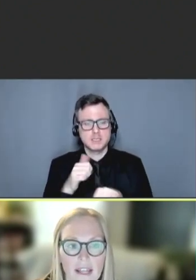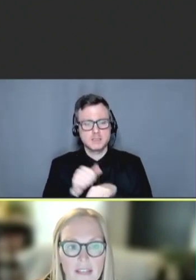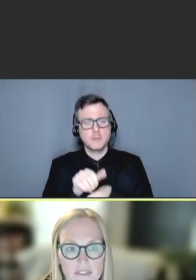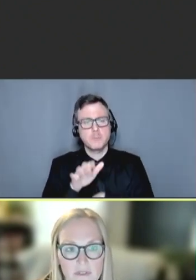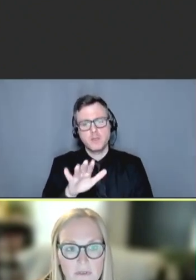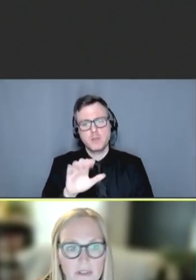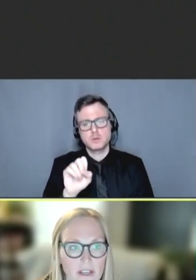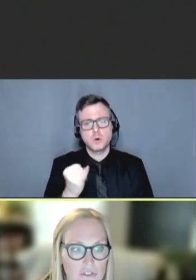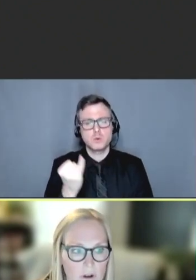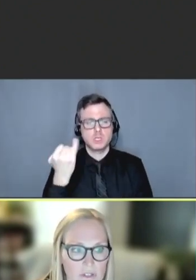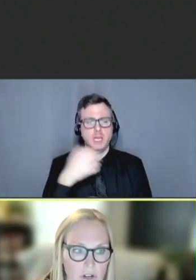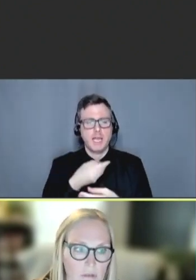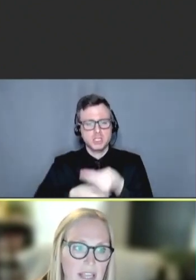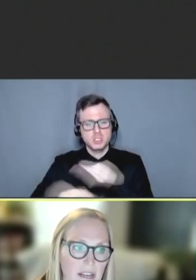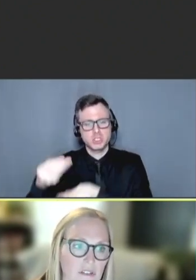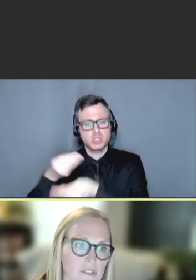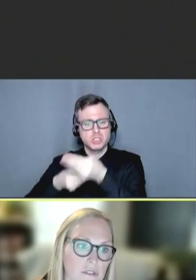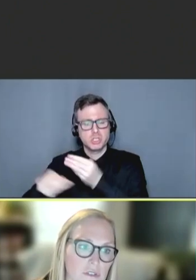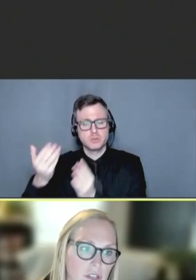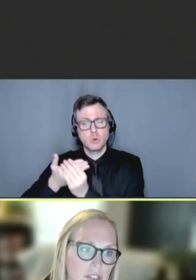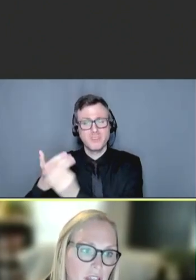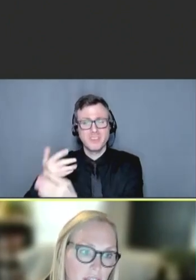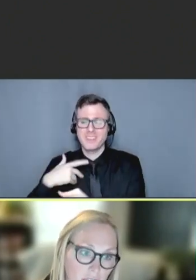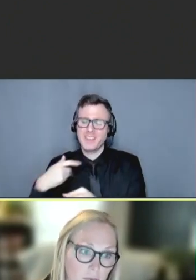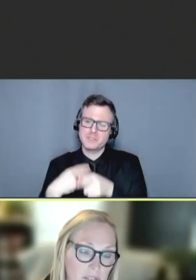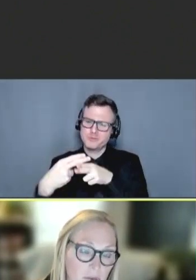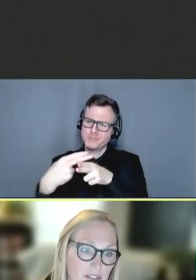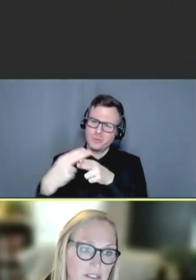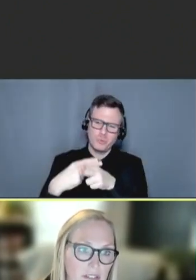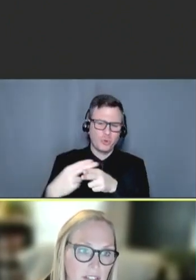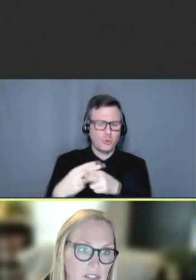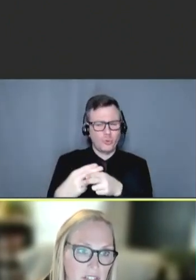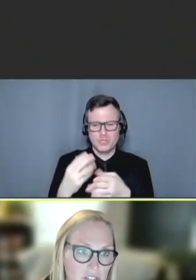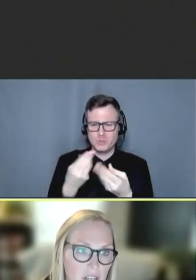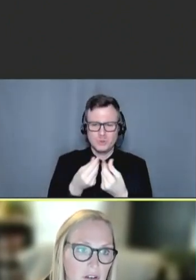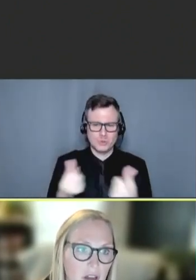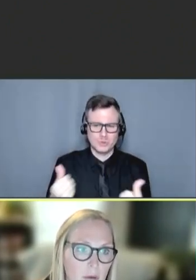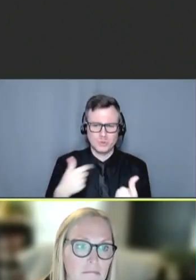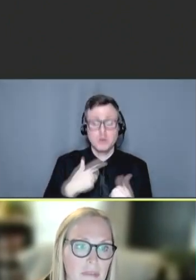And again, this was really a short-term technical solution in response to legislation, by many